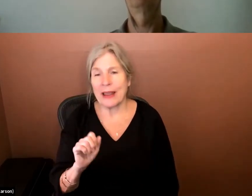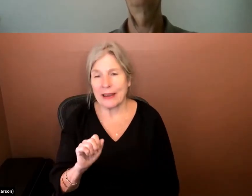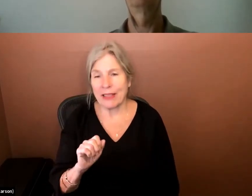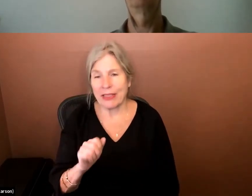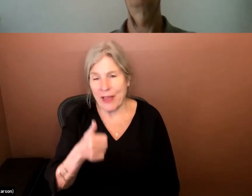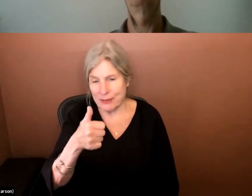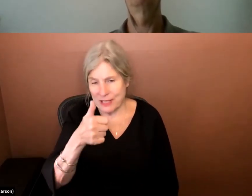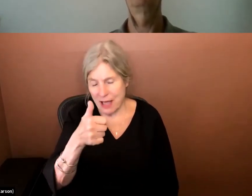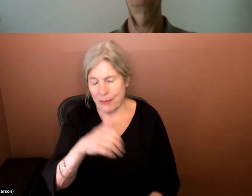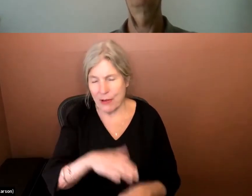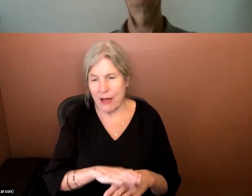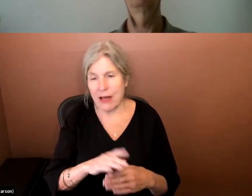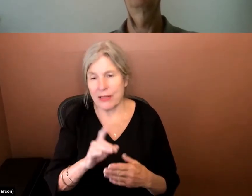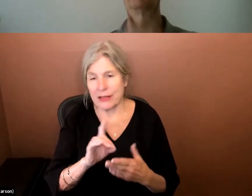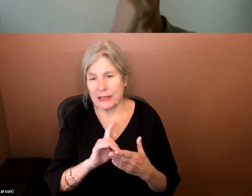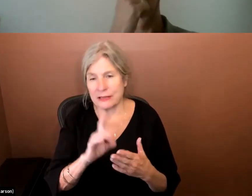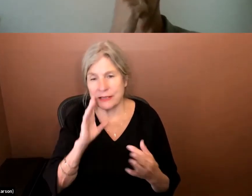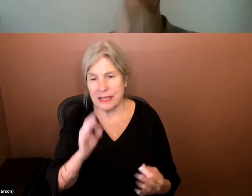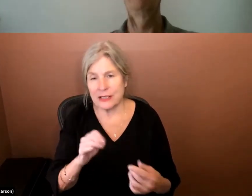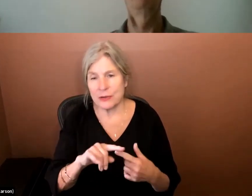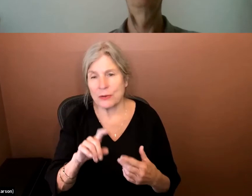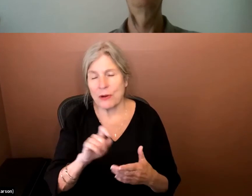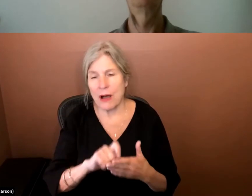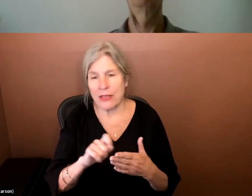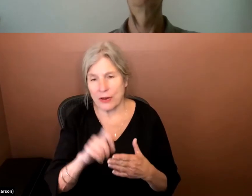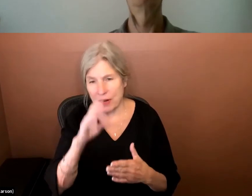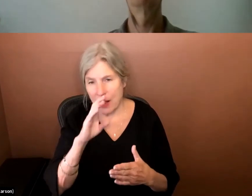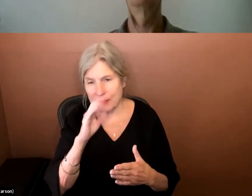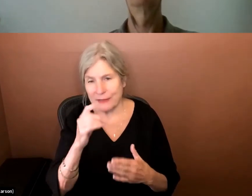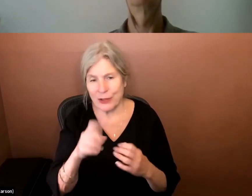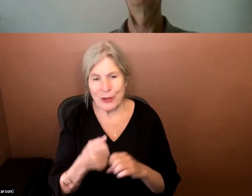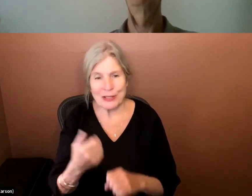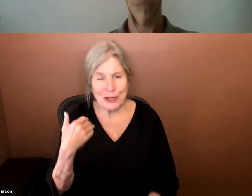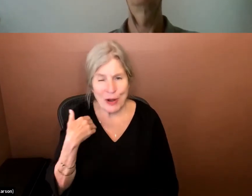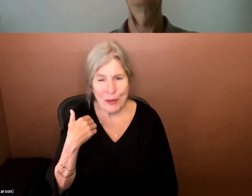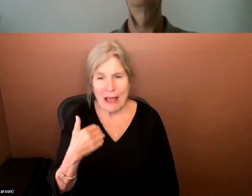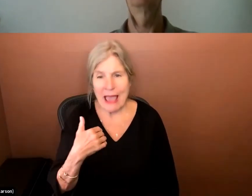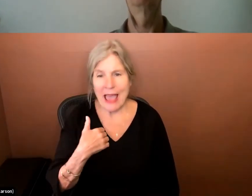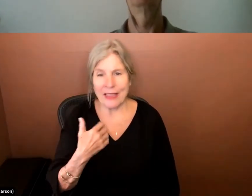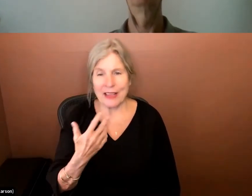desire to author comics. A number of years ago I had this sort of